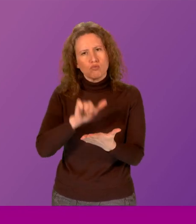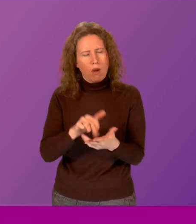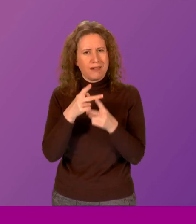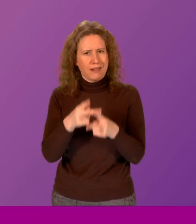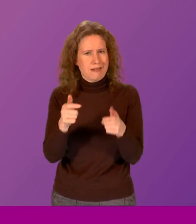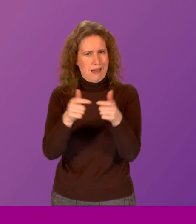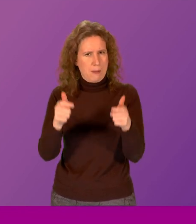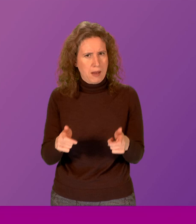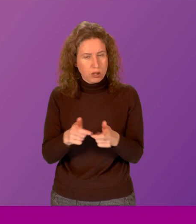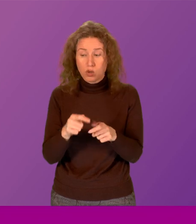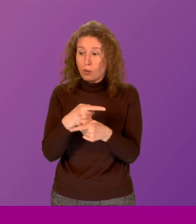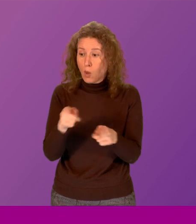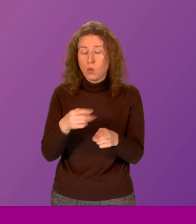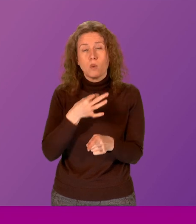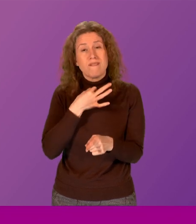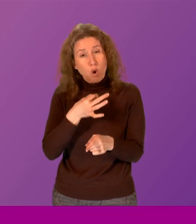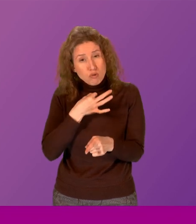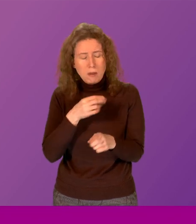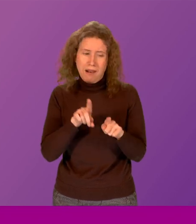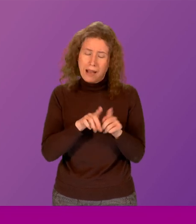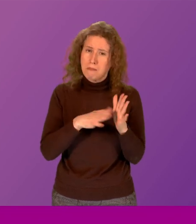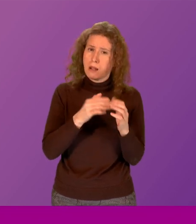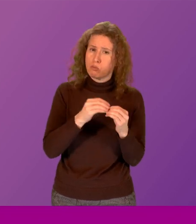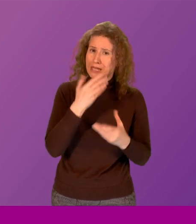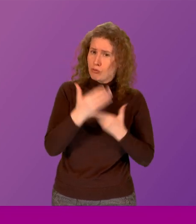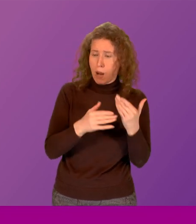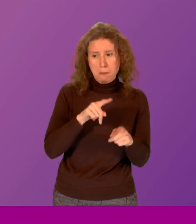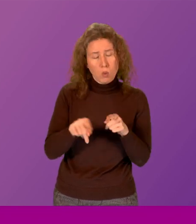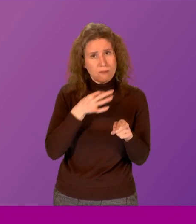that those who are most vulnerable—as Miles Briggs rightly describes them—are given the appropriate